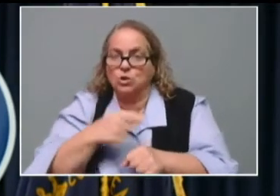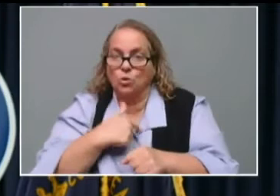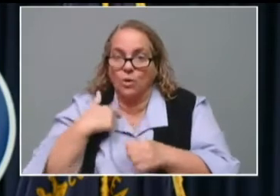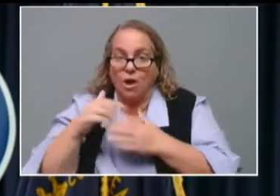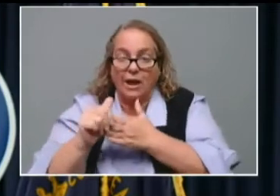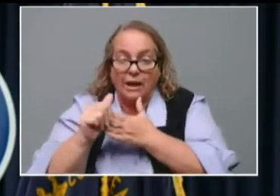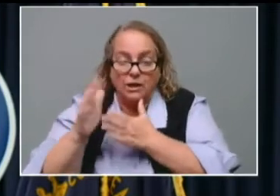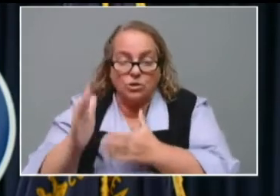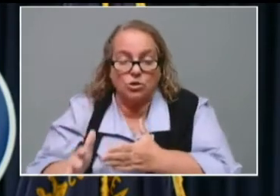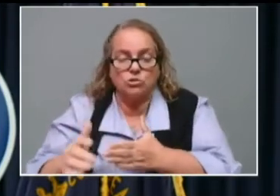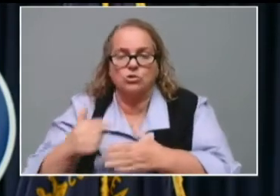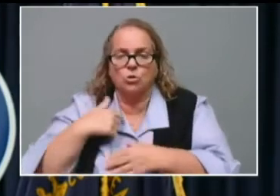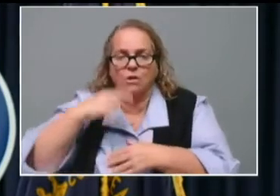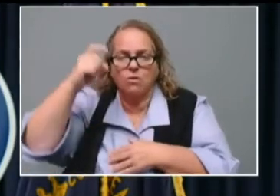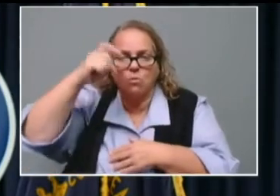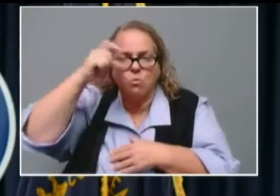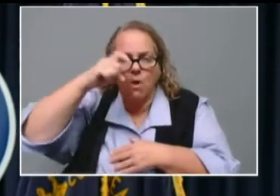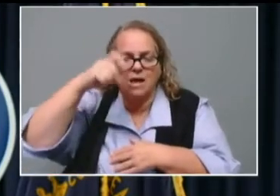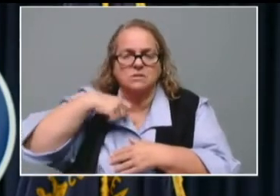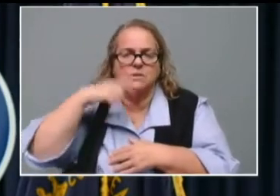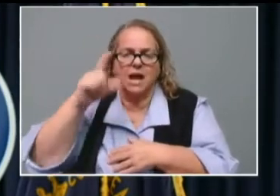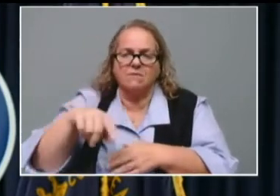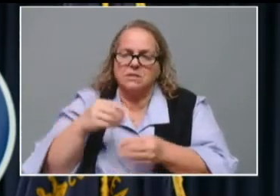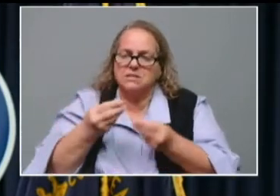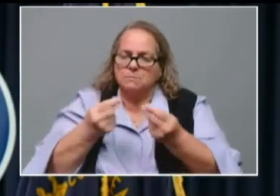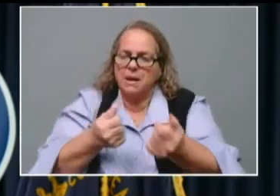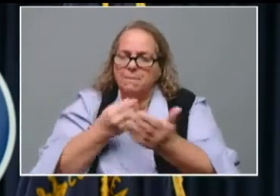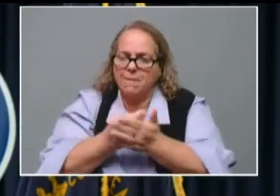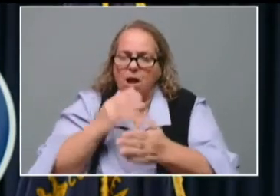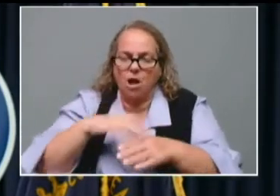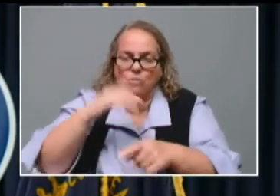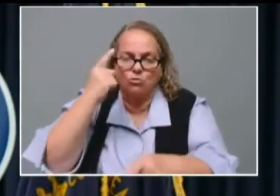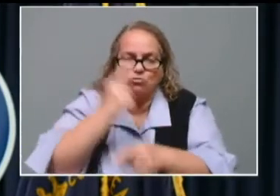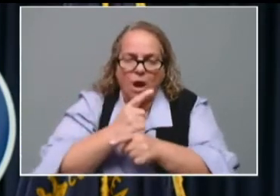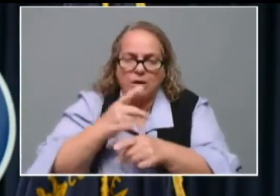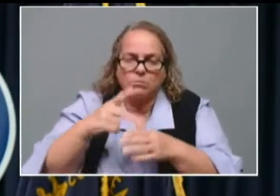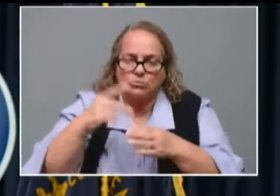the right projects. We're gonna work across party lines and and on every